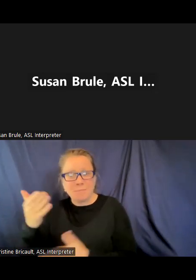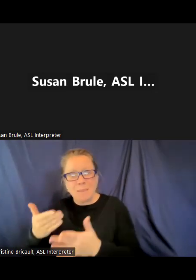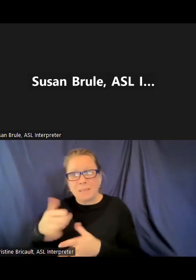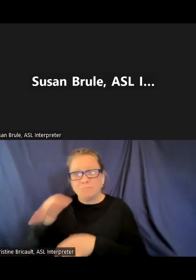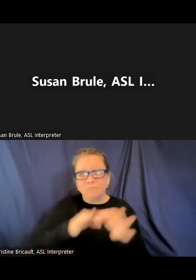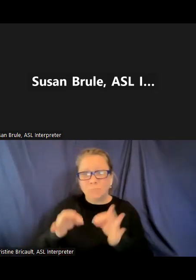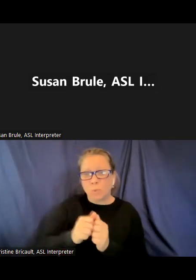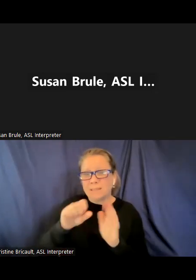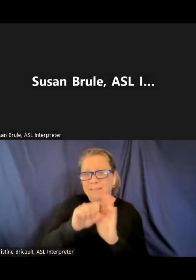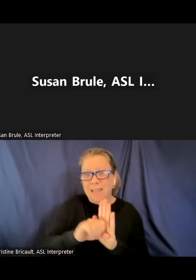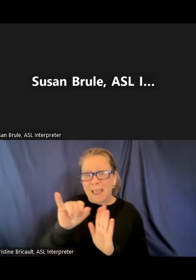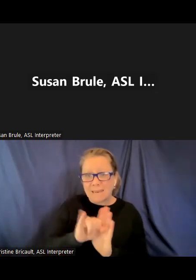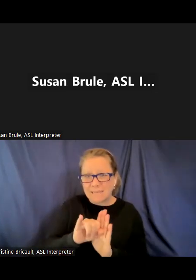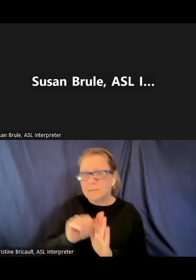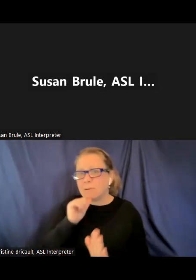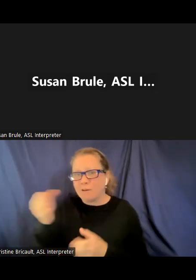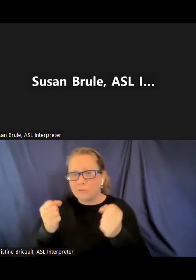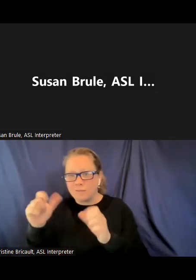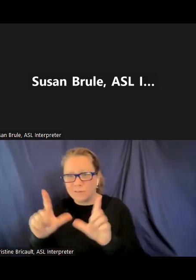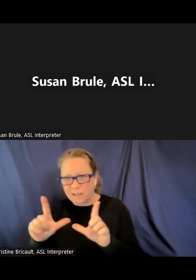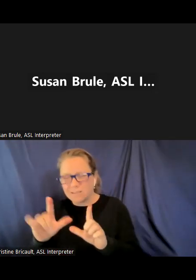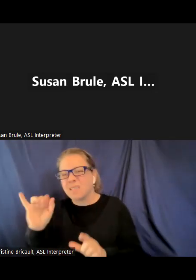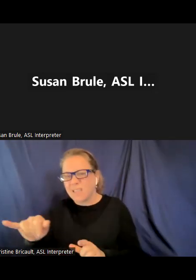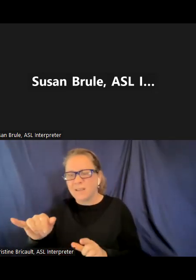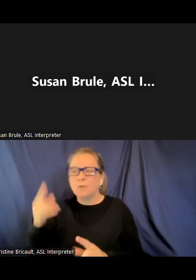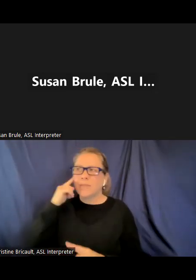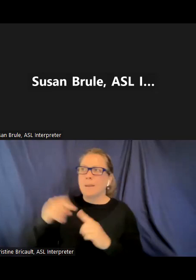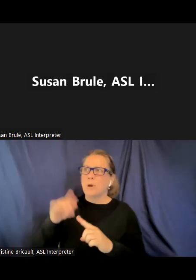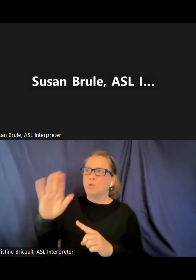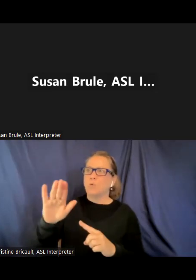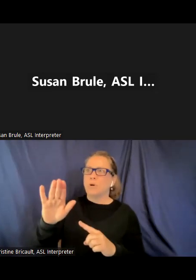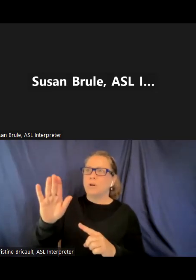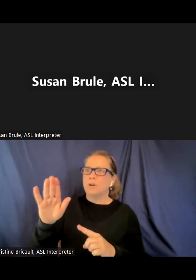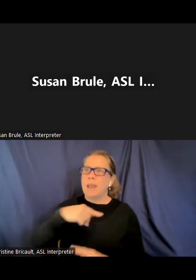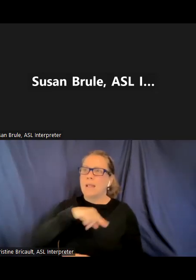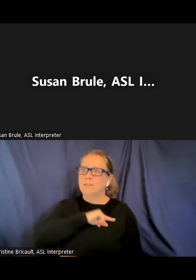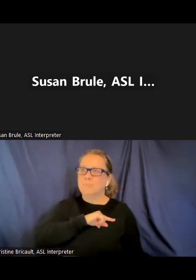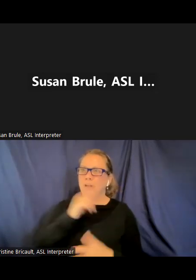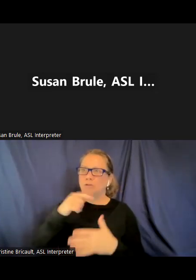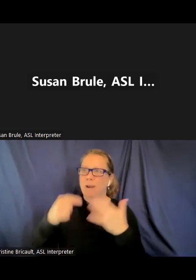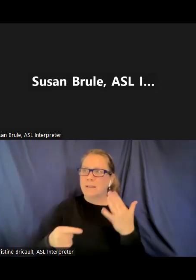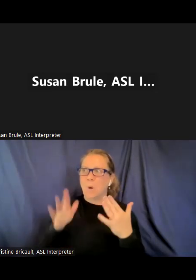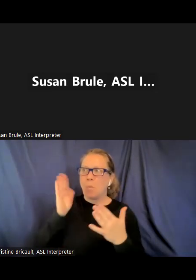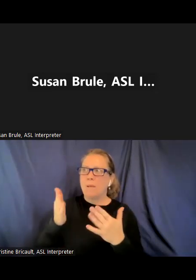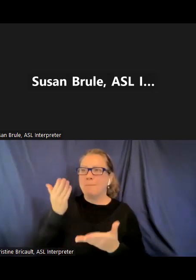You know, think about how your eligibility criteria might be inadvertently excluding people with disabilities.